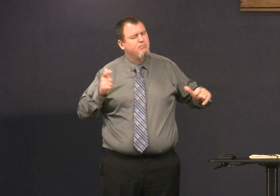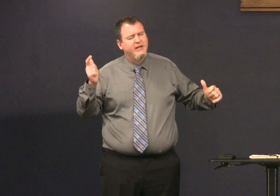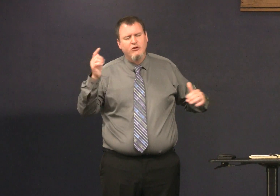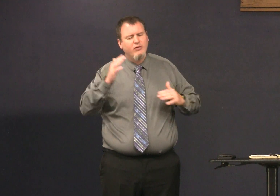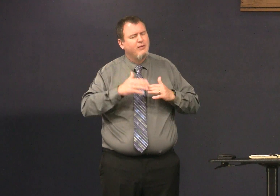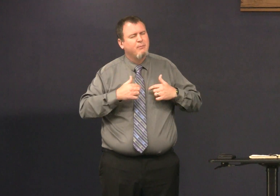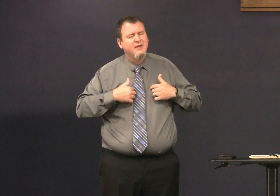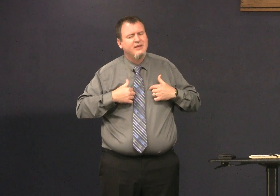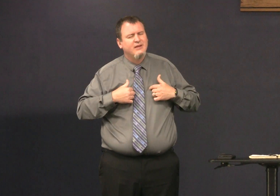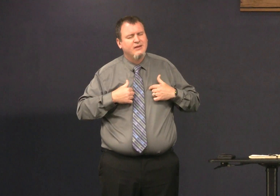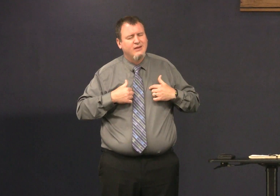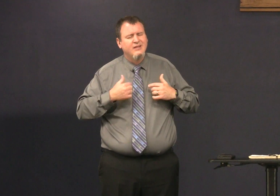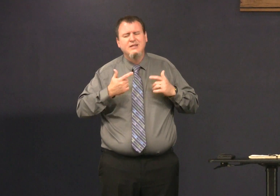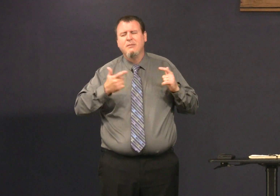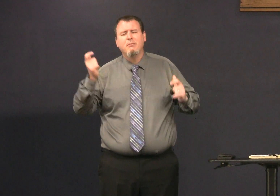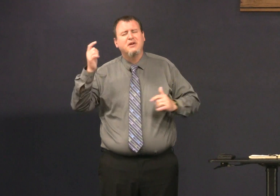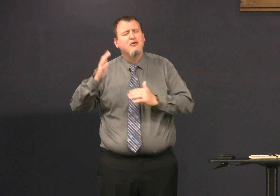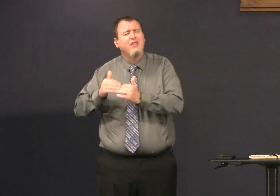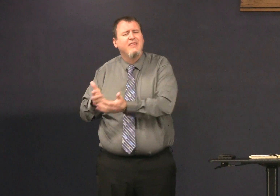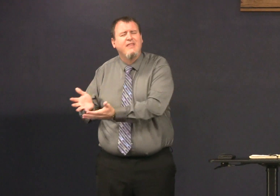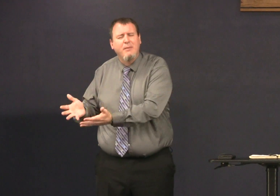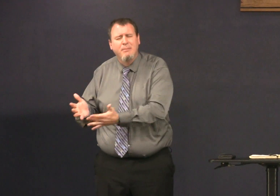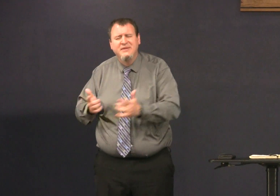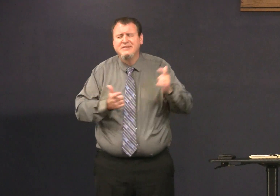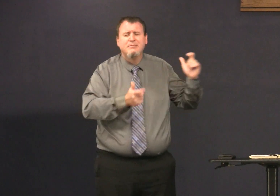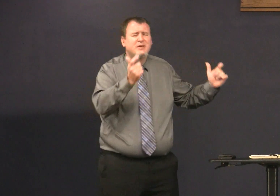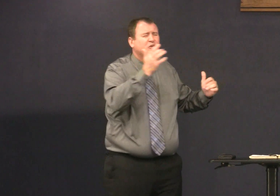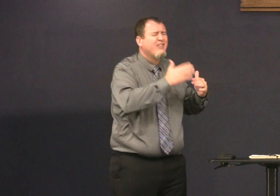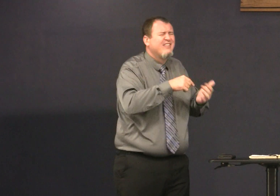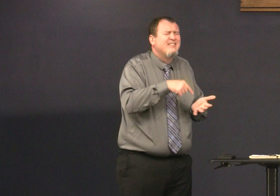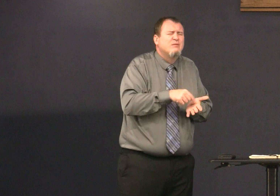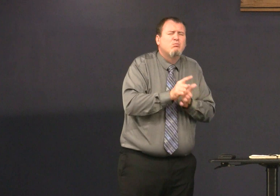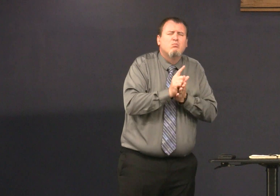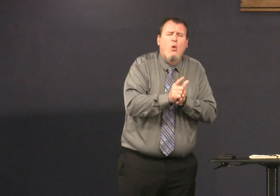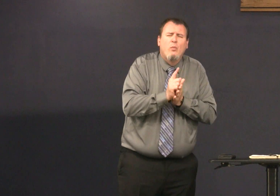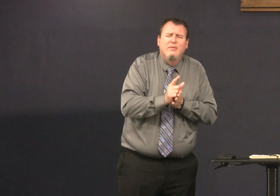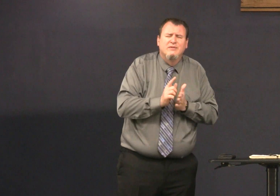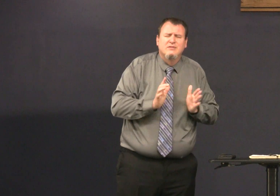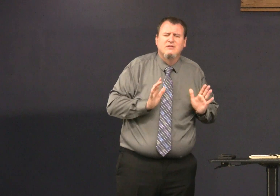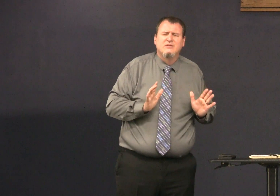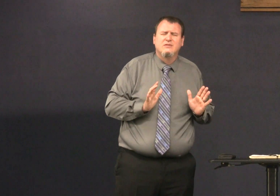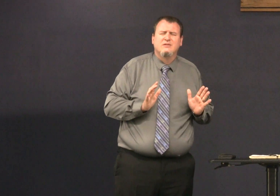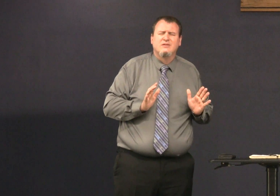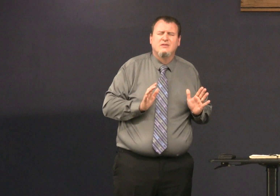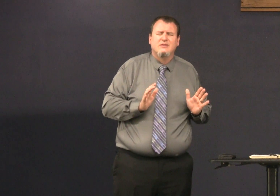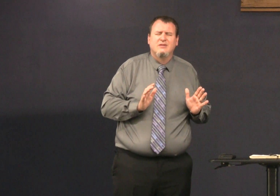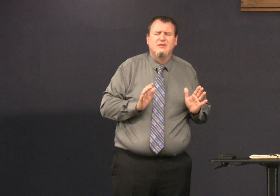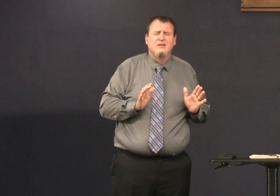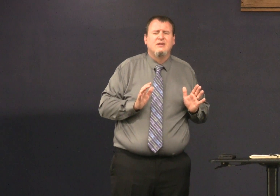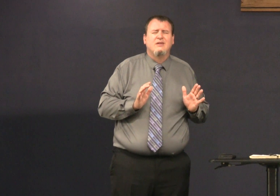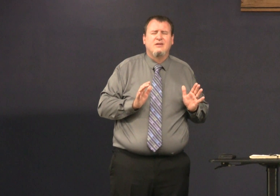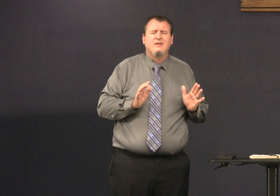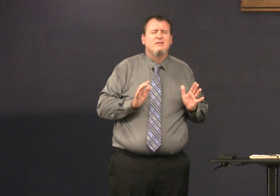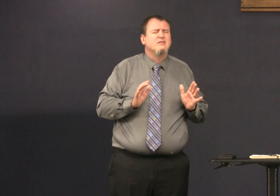Jesus knows this is bigger than himself bigger than his disciples and bigger than